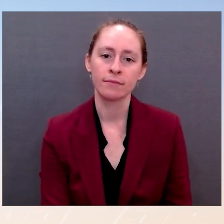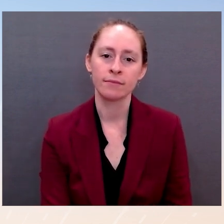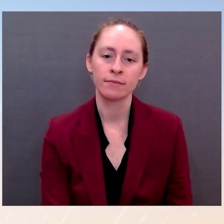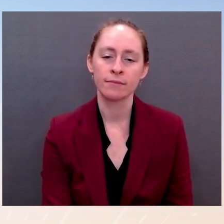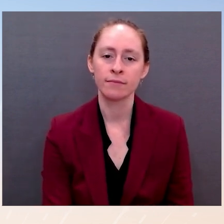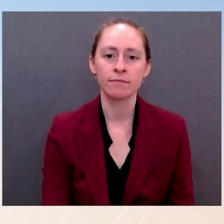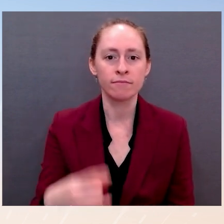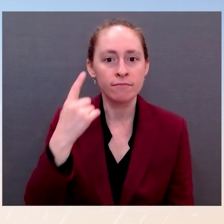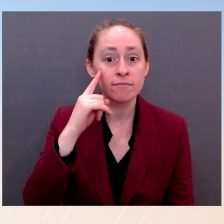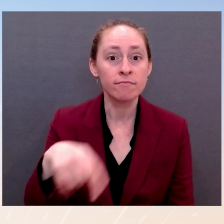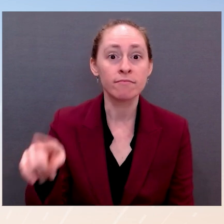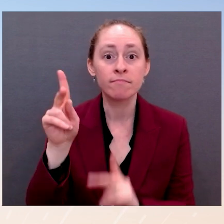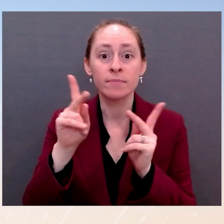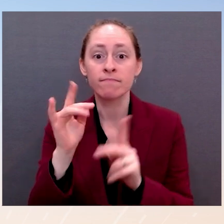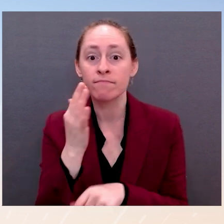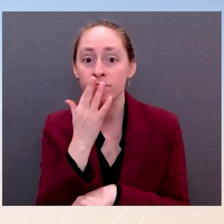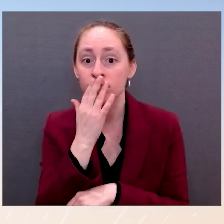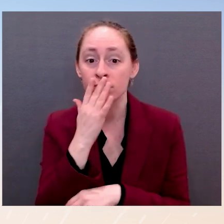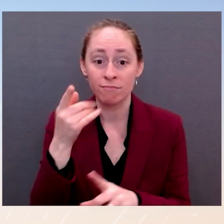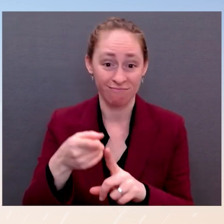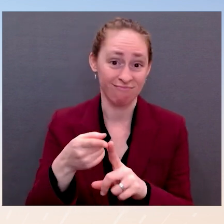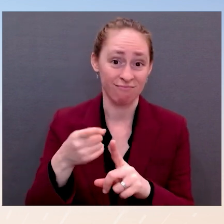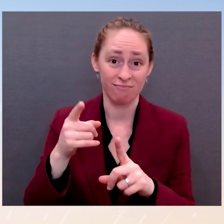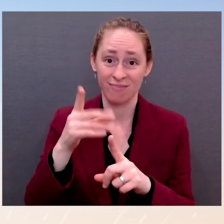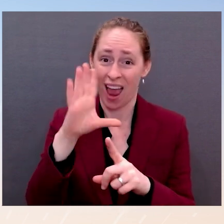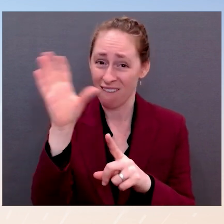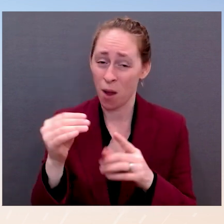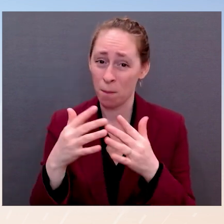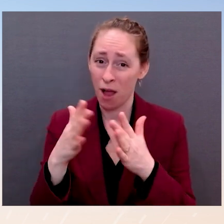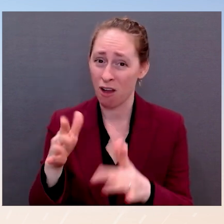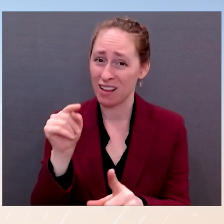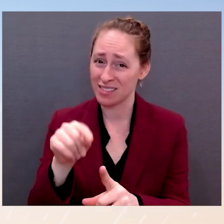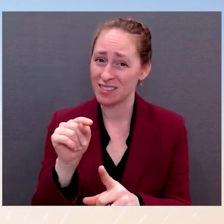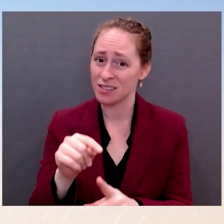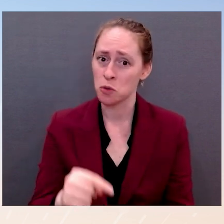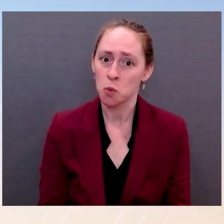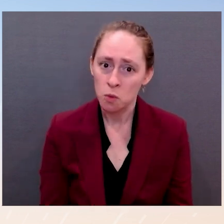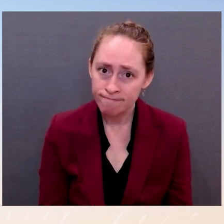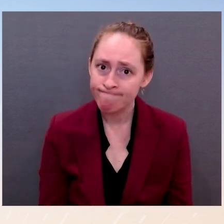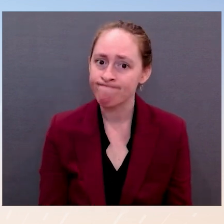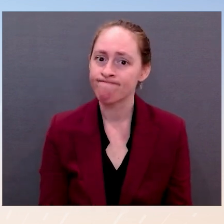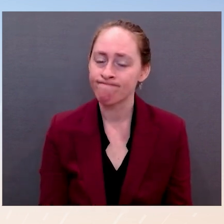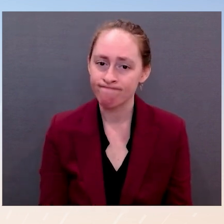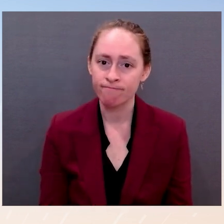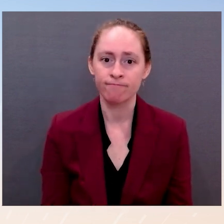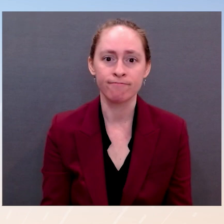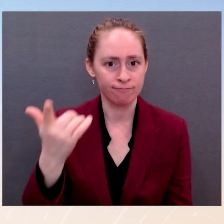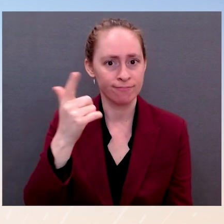particularly African-Americans. It's especially hard because you don't get diagnosed until the cancer is too far along.